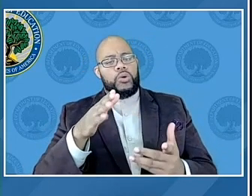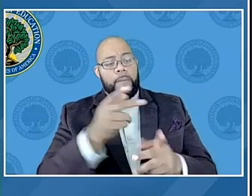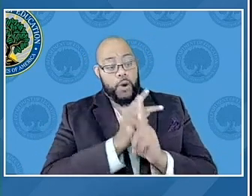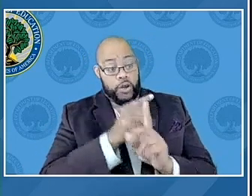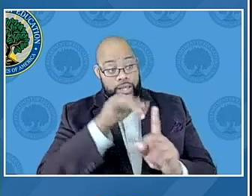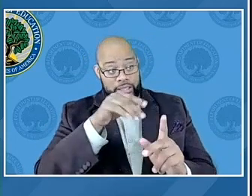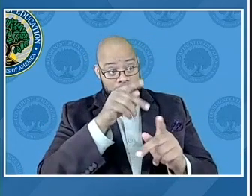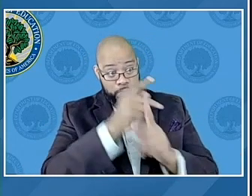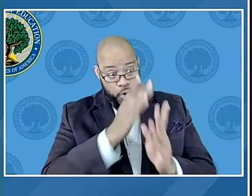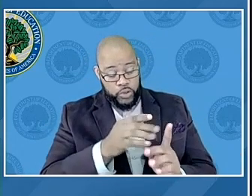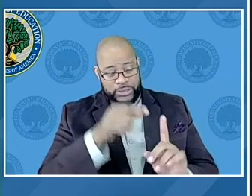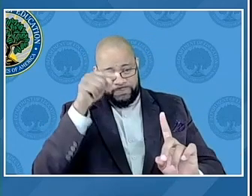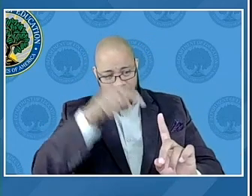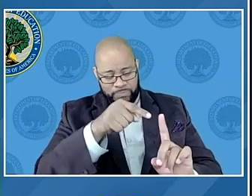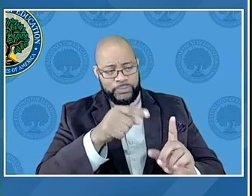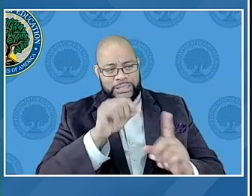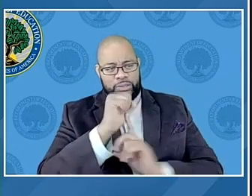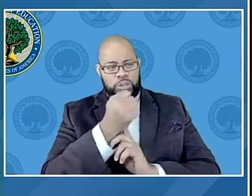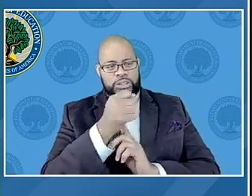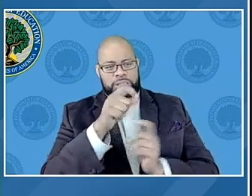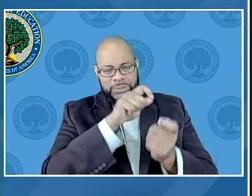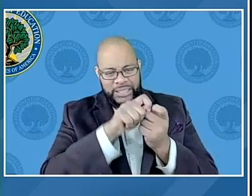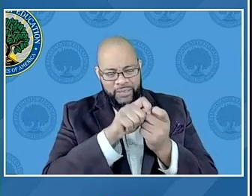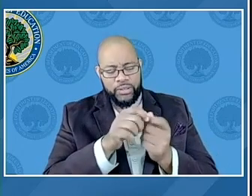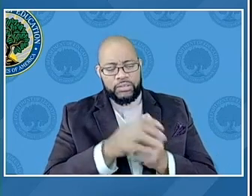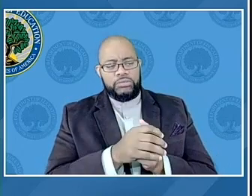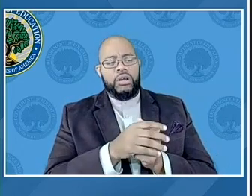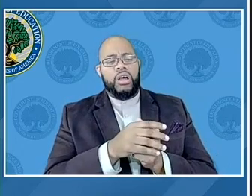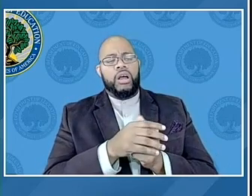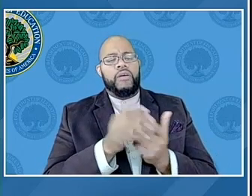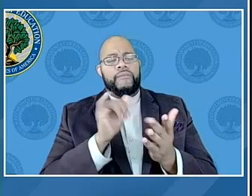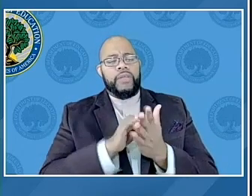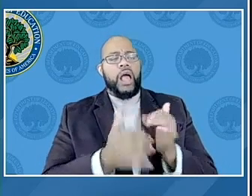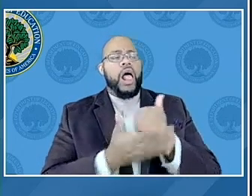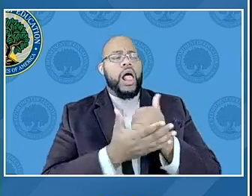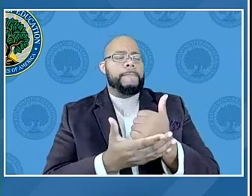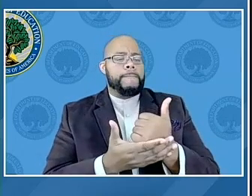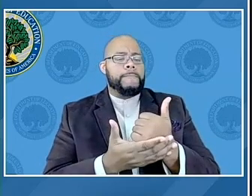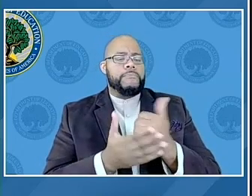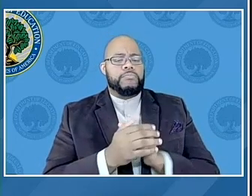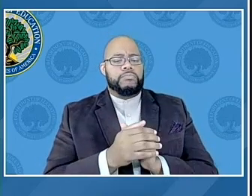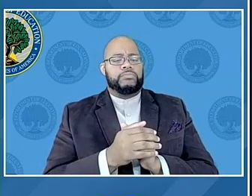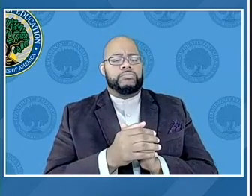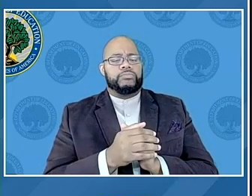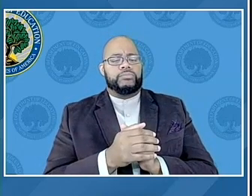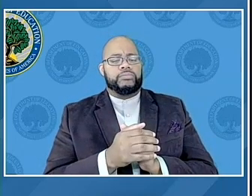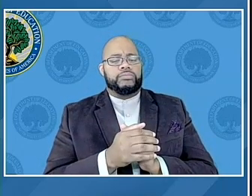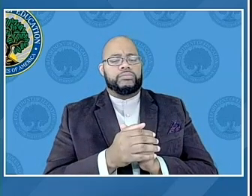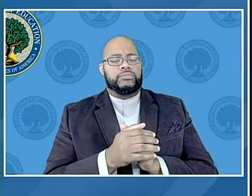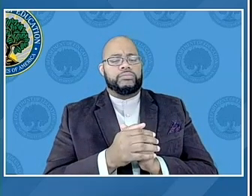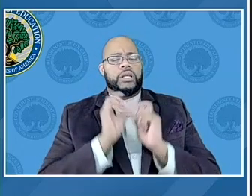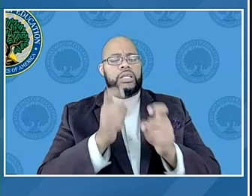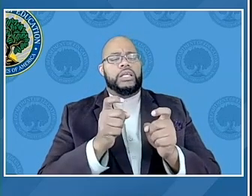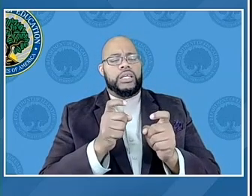financial circumstances. And it kind of aids you and gives you a cross reference of which payment plan